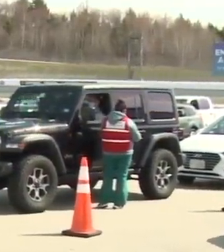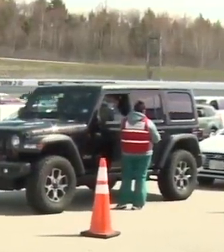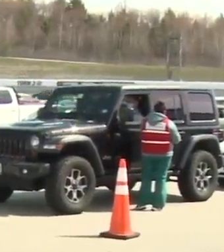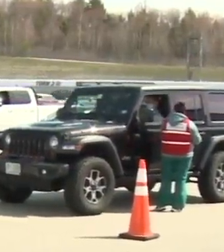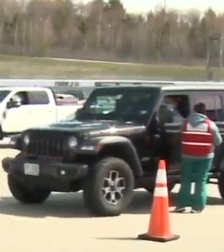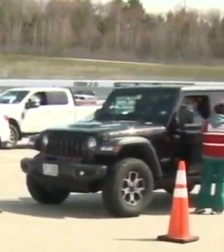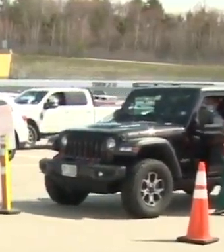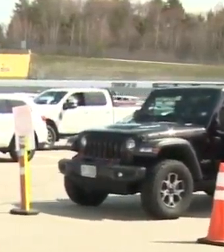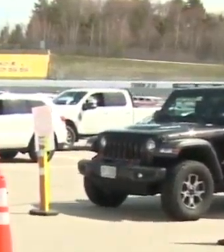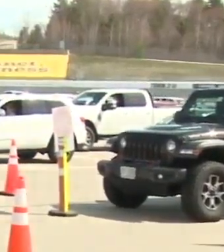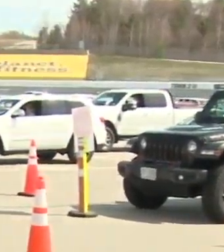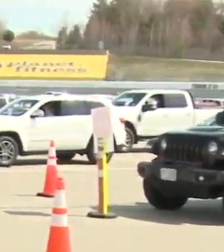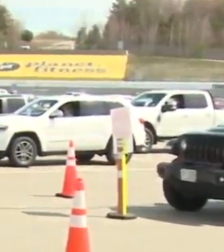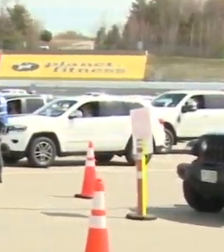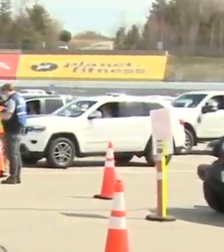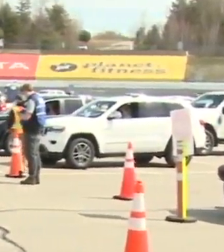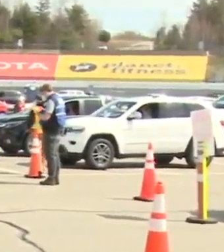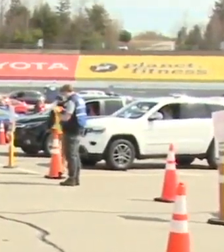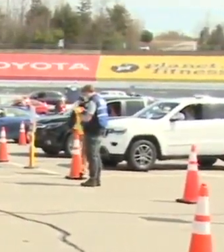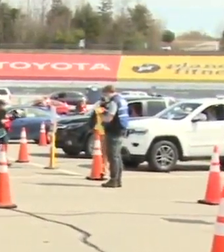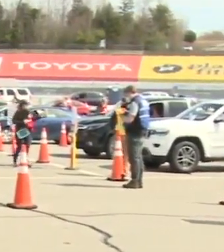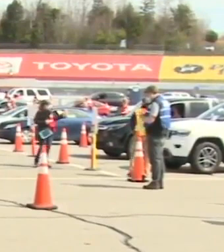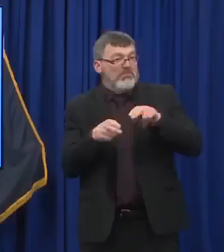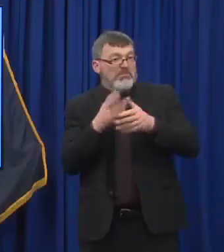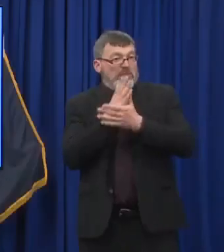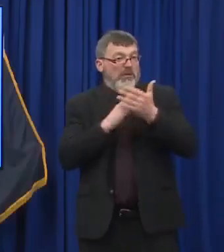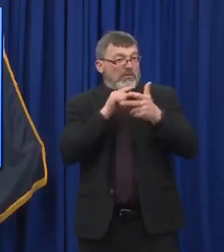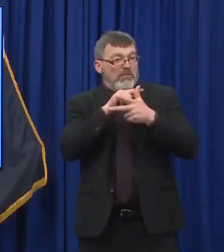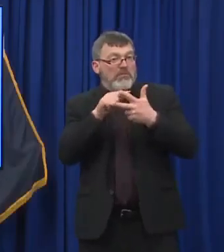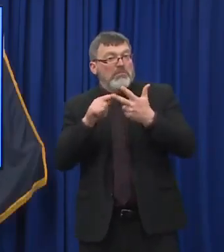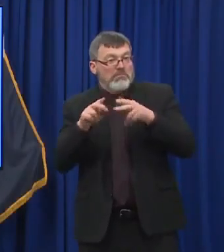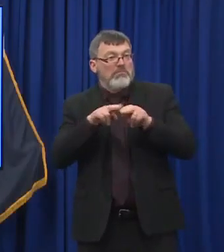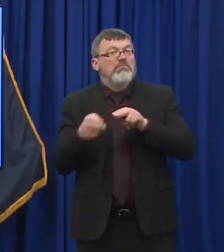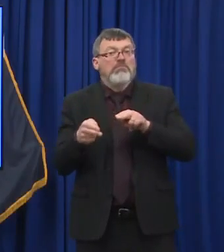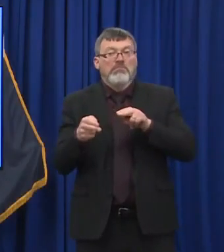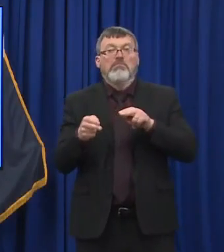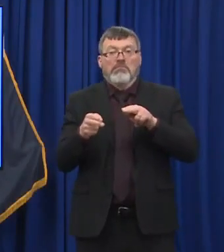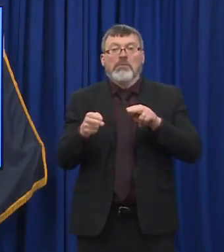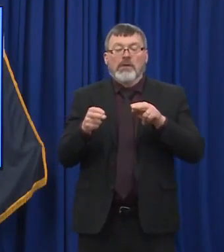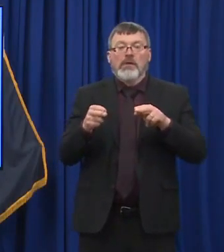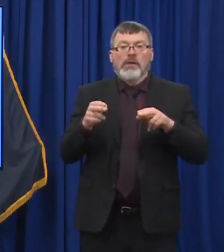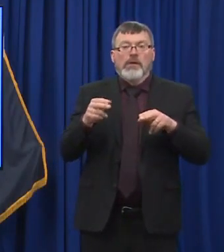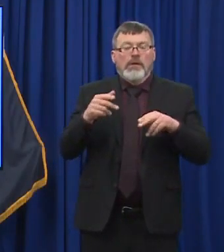SAYS KEY NUMBERS LIKE HOSPITALIZATIONS, DEATHS AND THE TEST POSITIVITY RATE ARE SLOWLY TRENDING LOWER NEW HAMPSHIRE <XXXXX